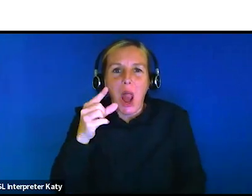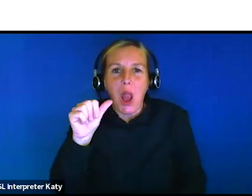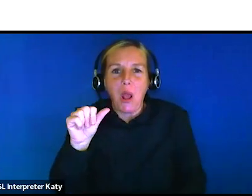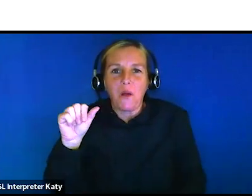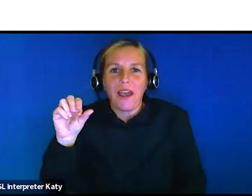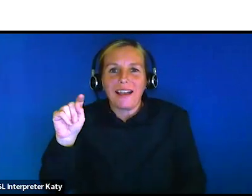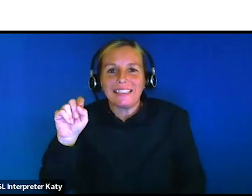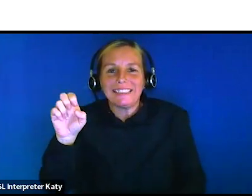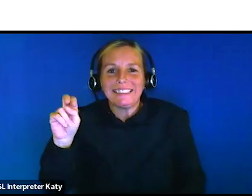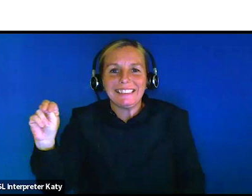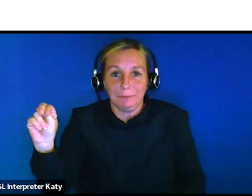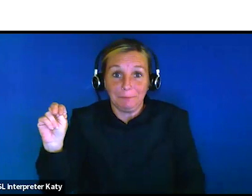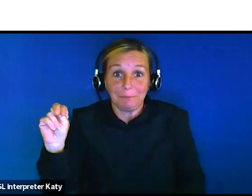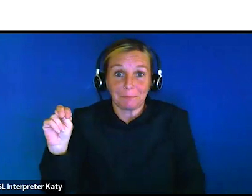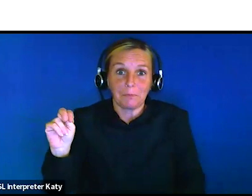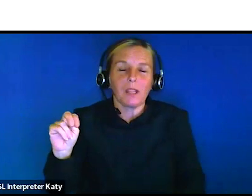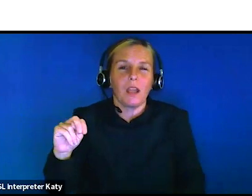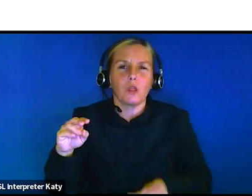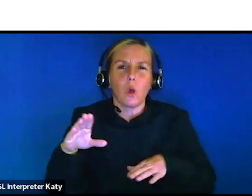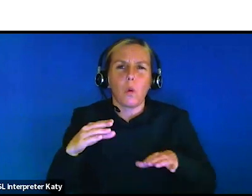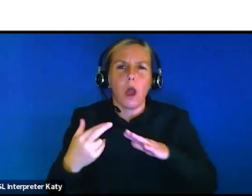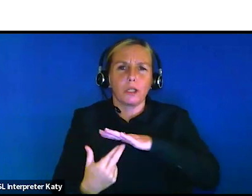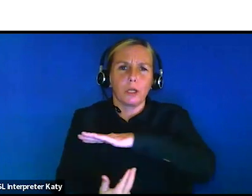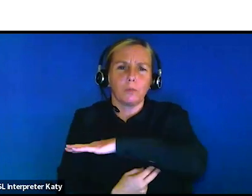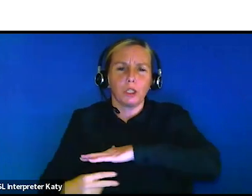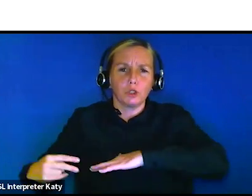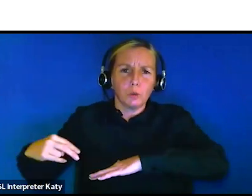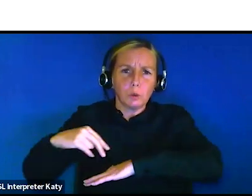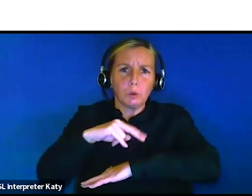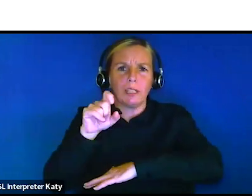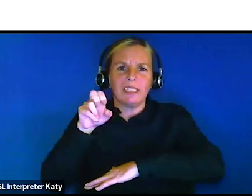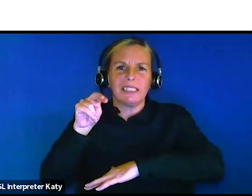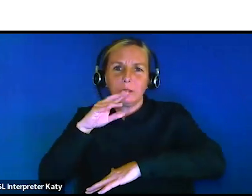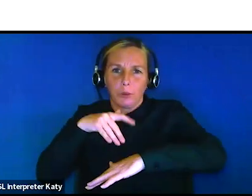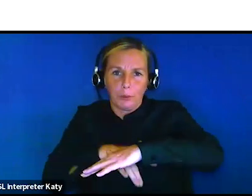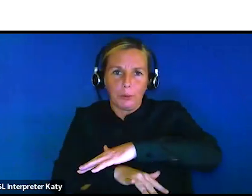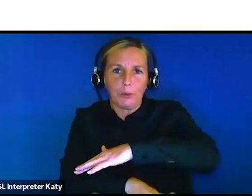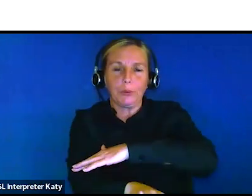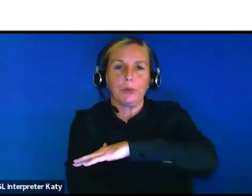Running over the walking bridge across the Tennessee River, on the second loop of the Ironman